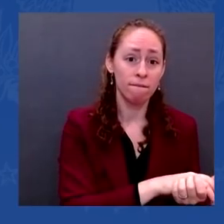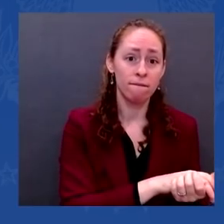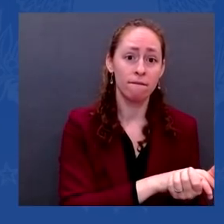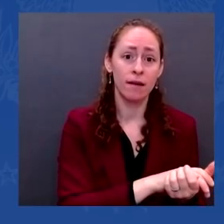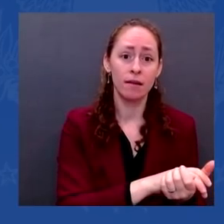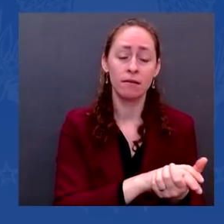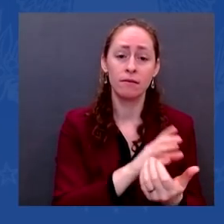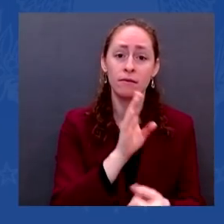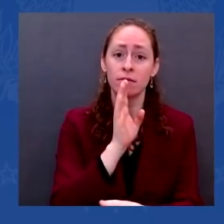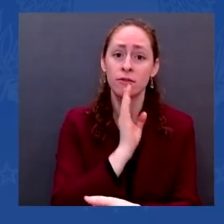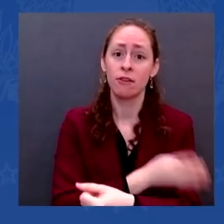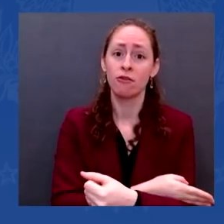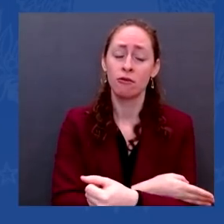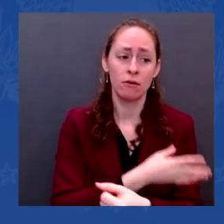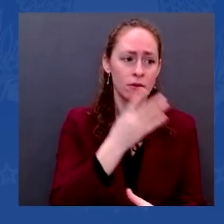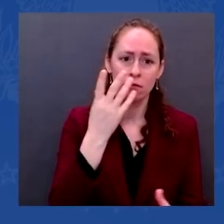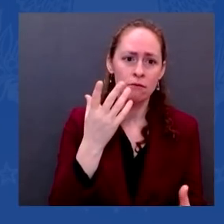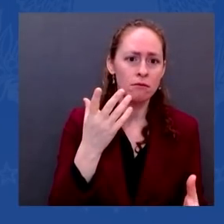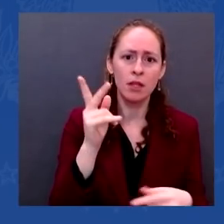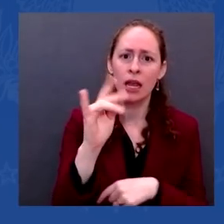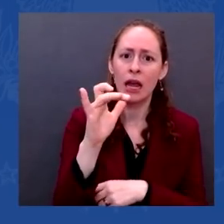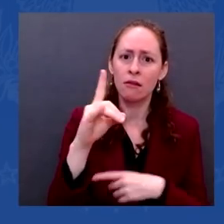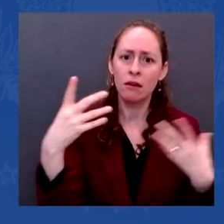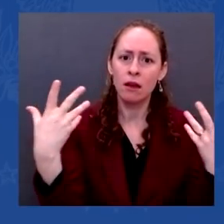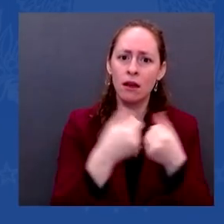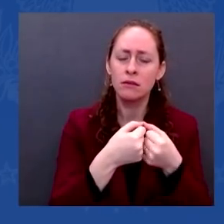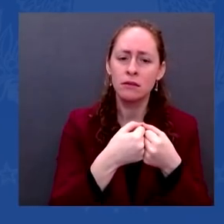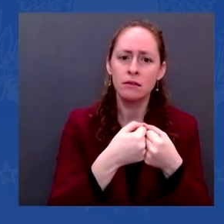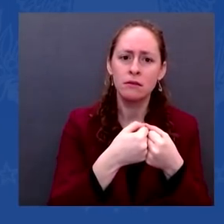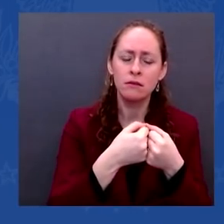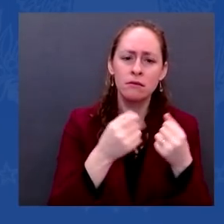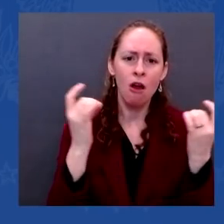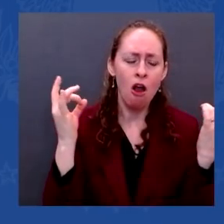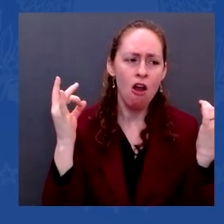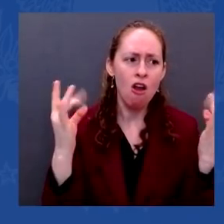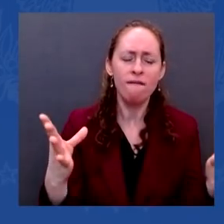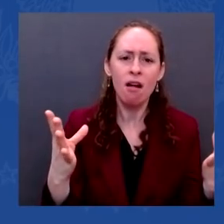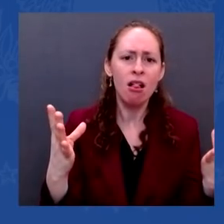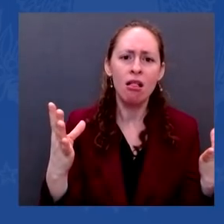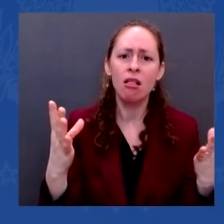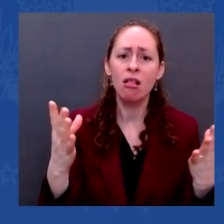they've had to deal with. And we've watched them -- I sat in the Senate for 36 years.